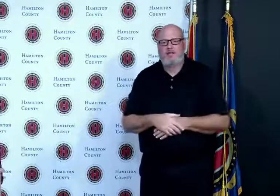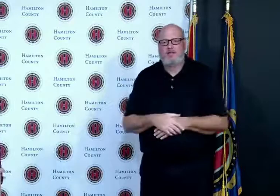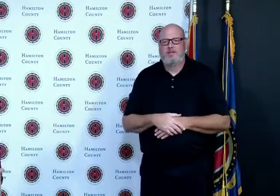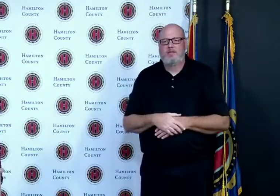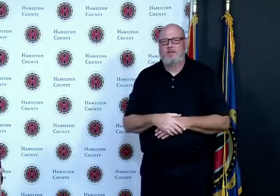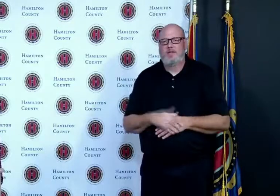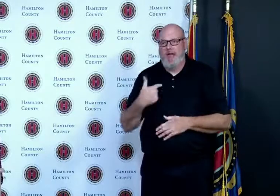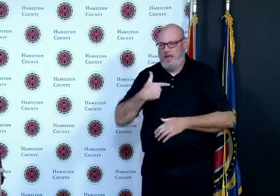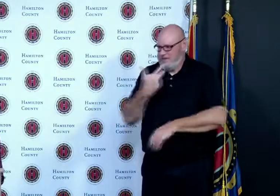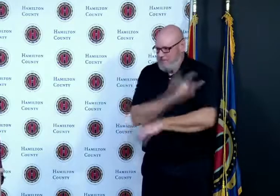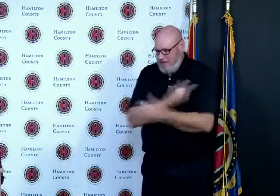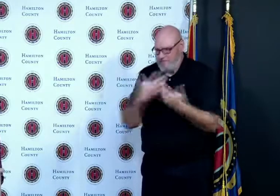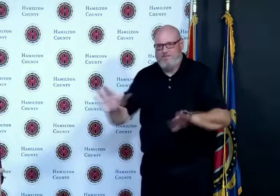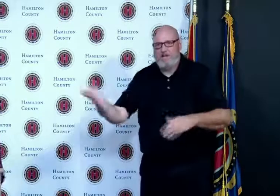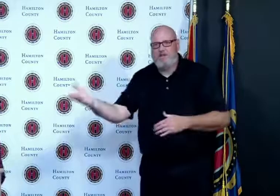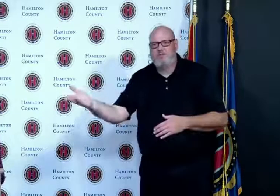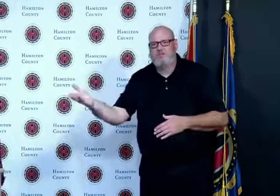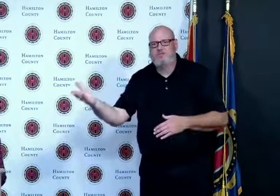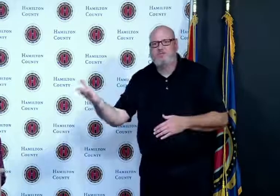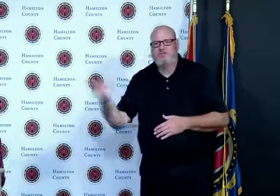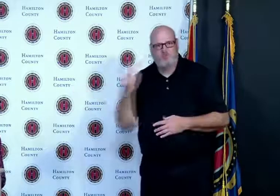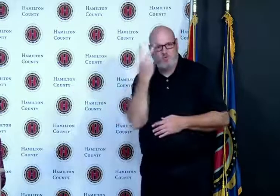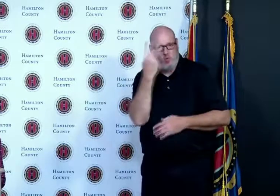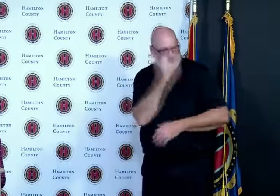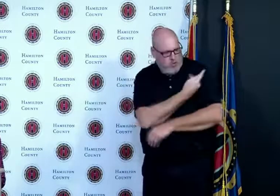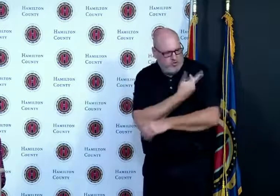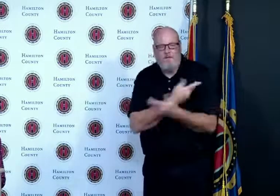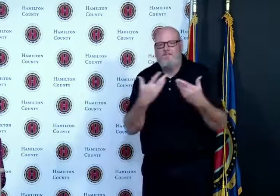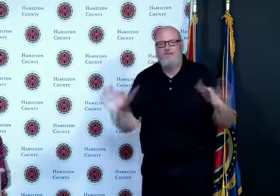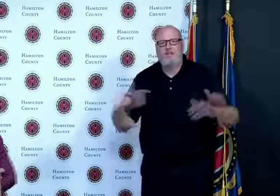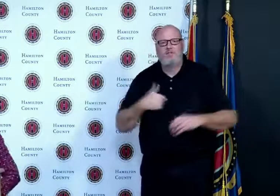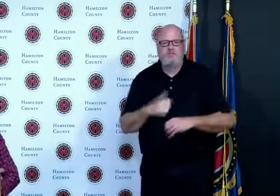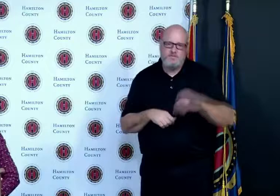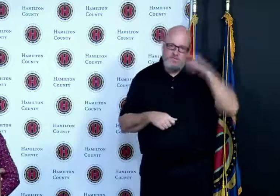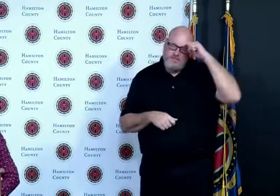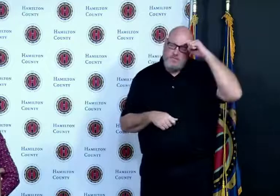my second shot and so a lot of folks have moved their way through the line especially older folks